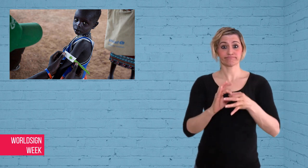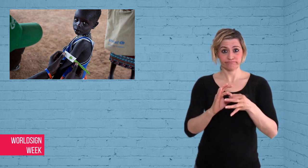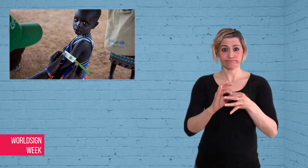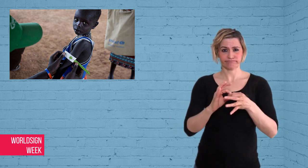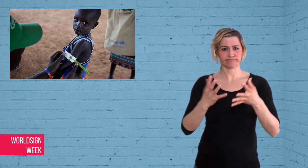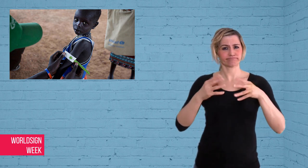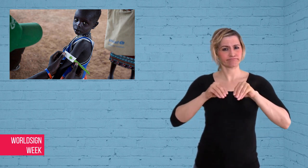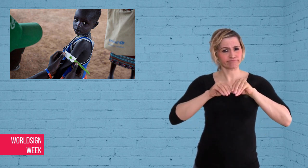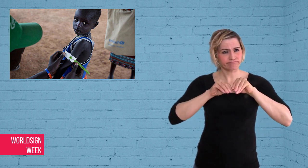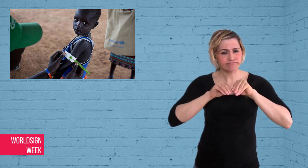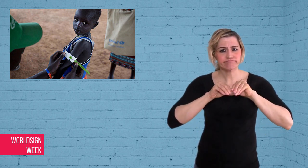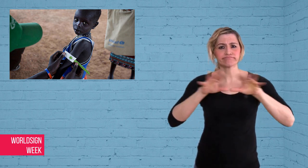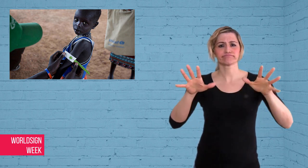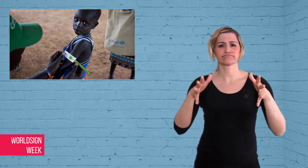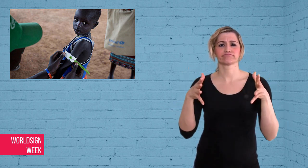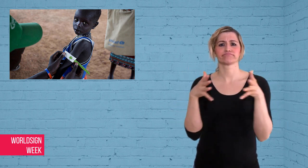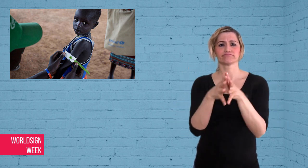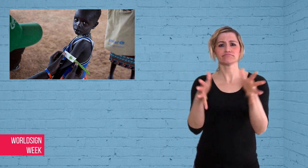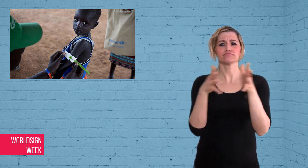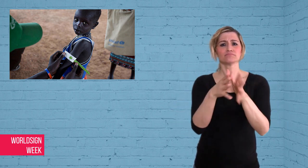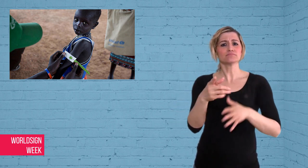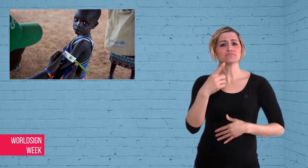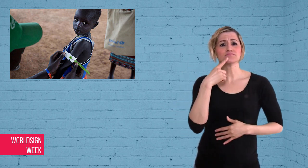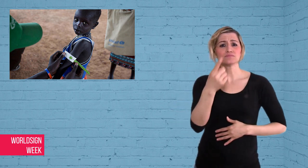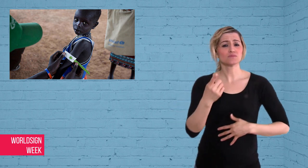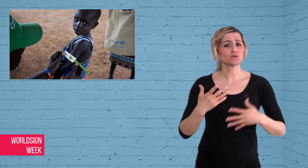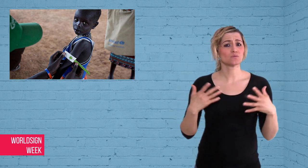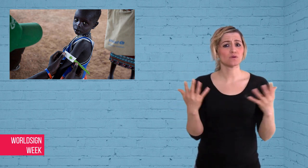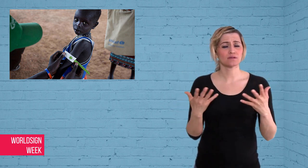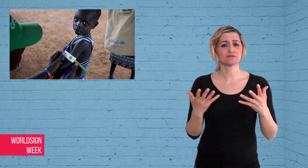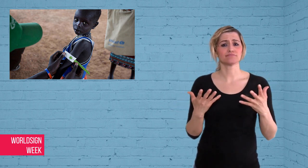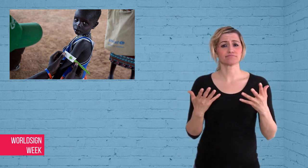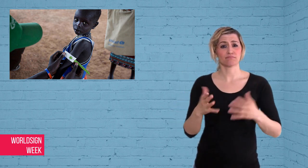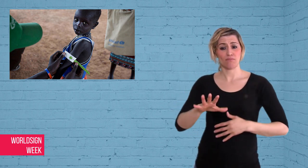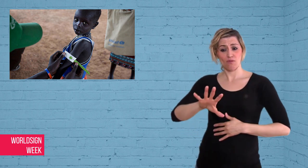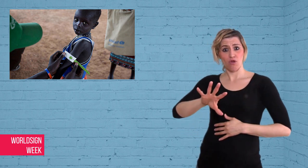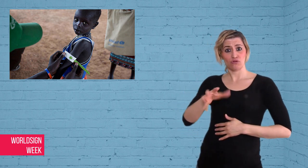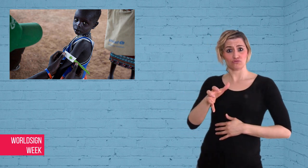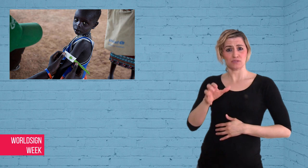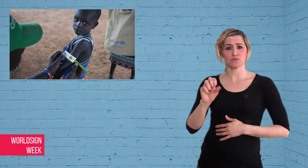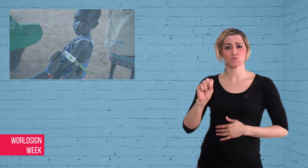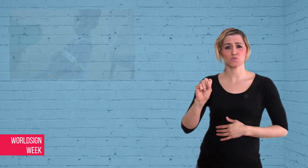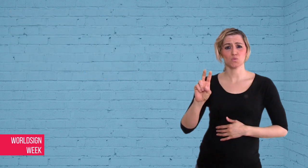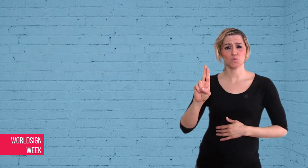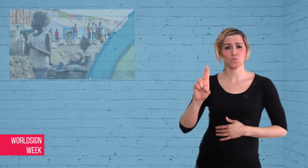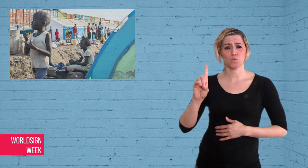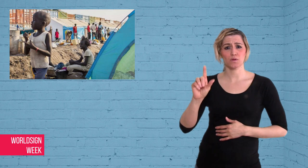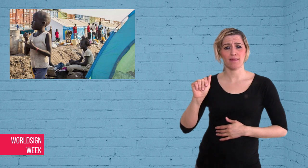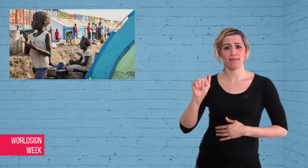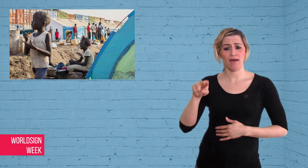Nations Agencies states that more than